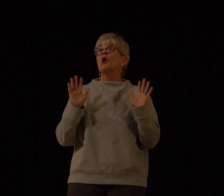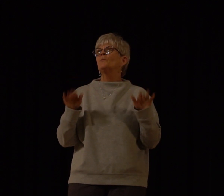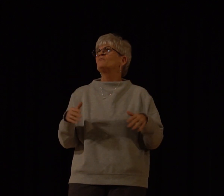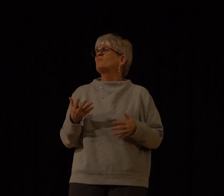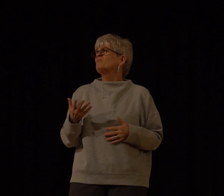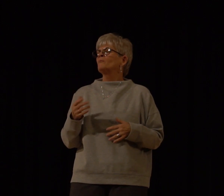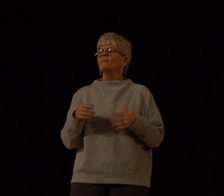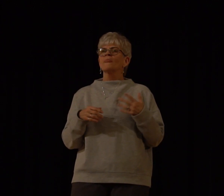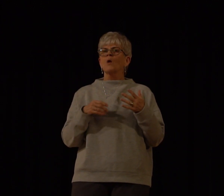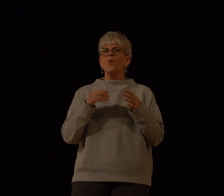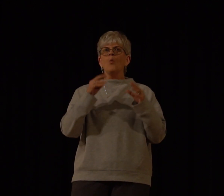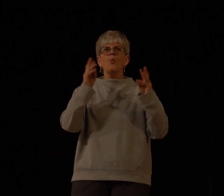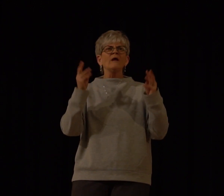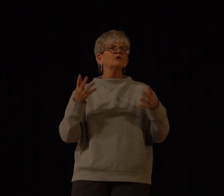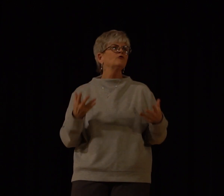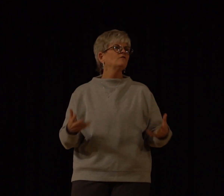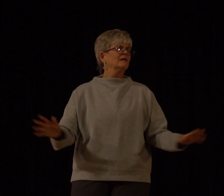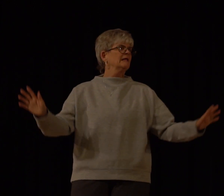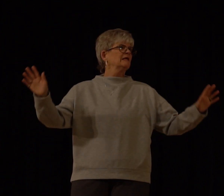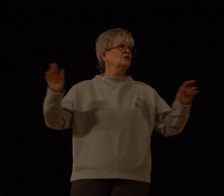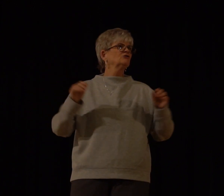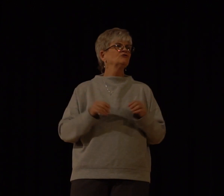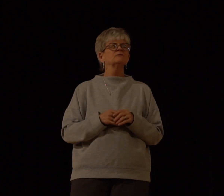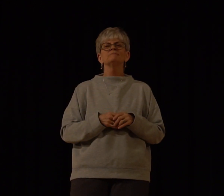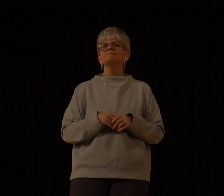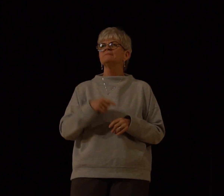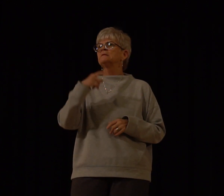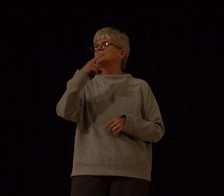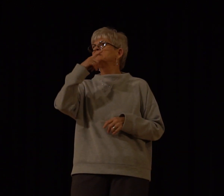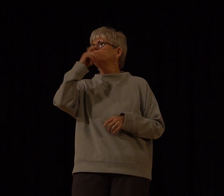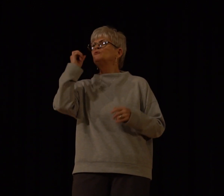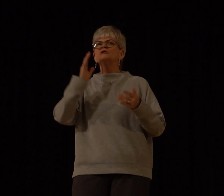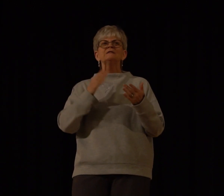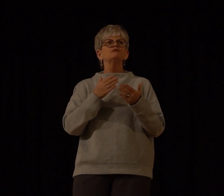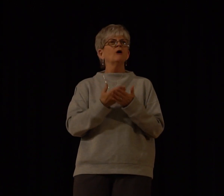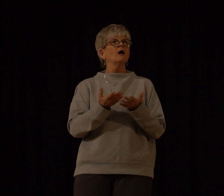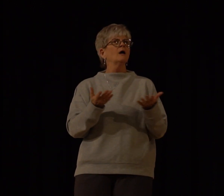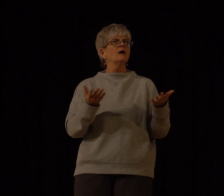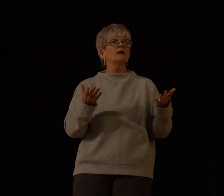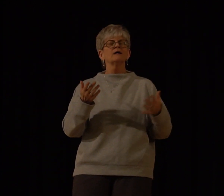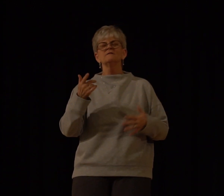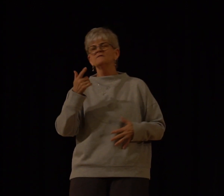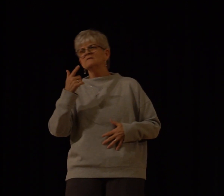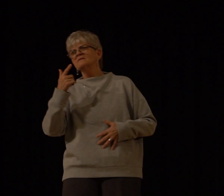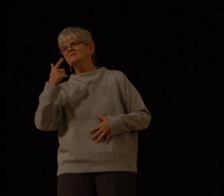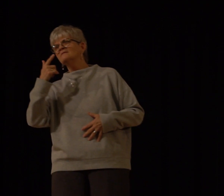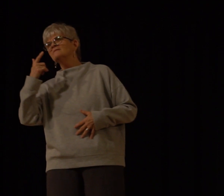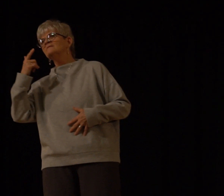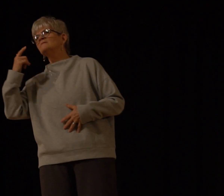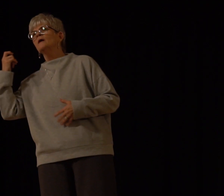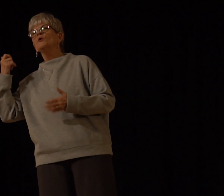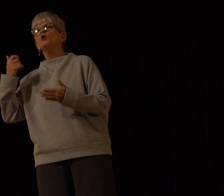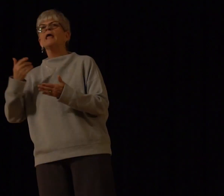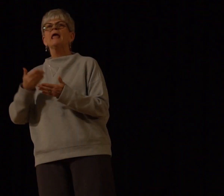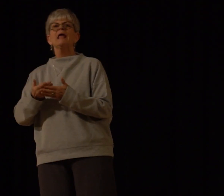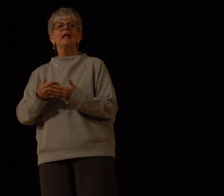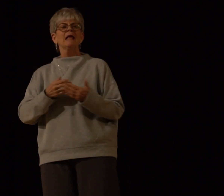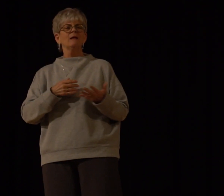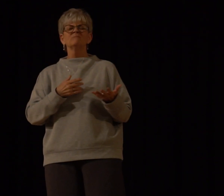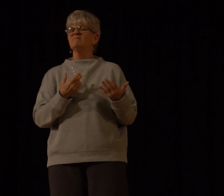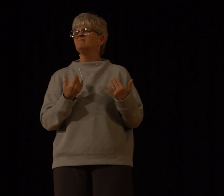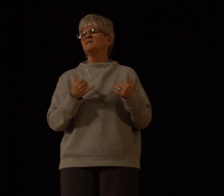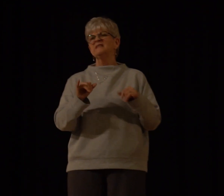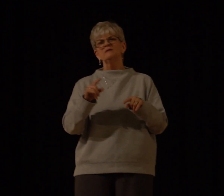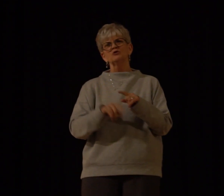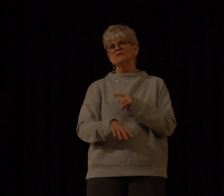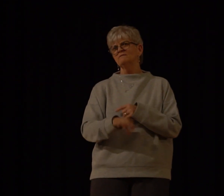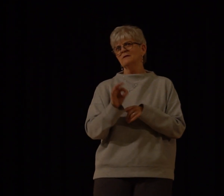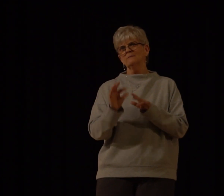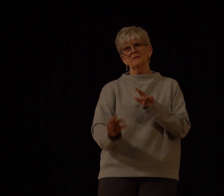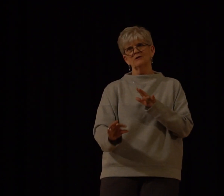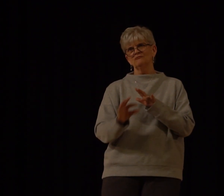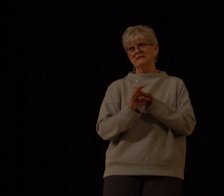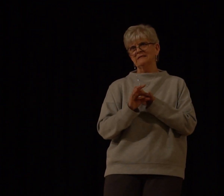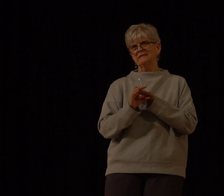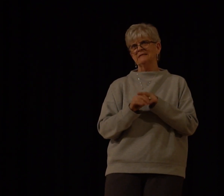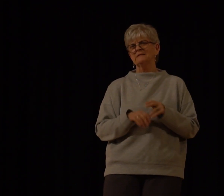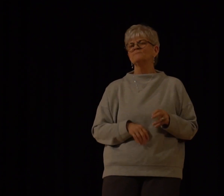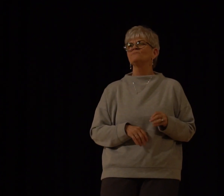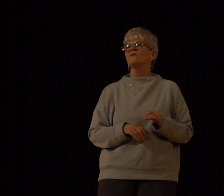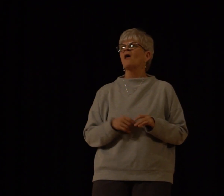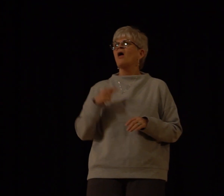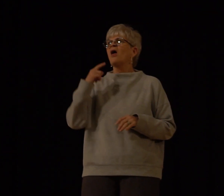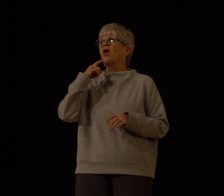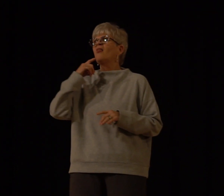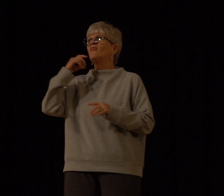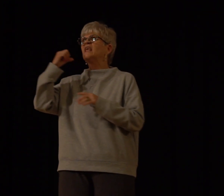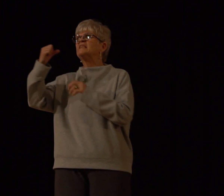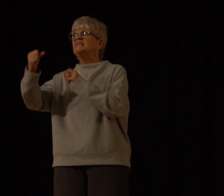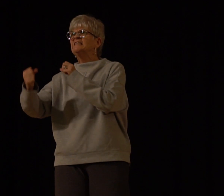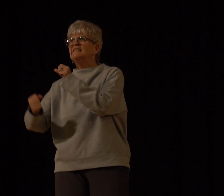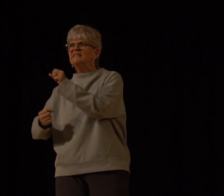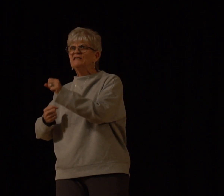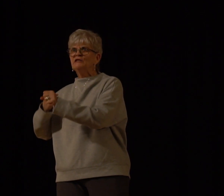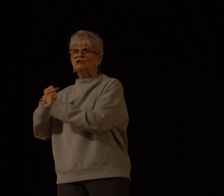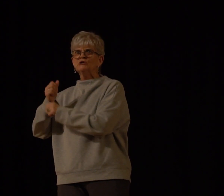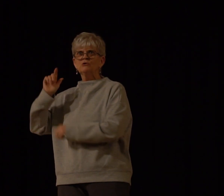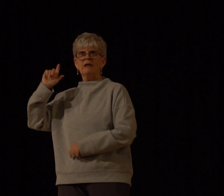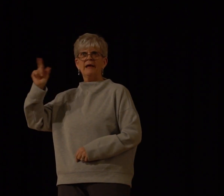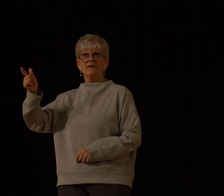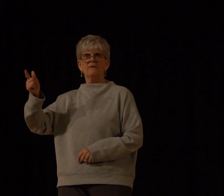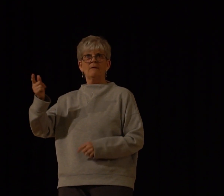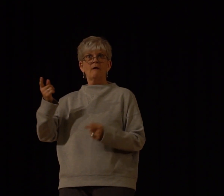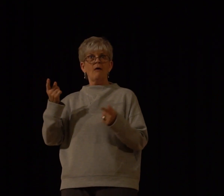experience for me. Winter was over, spring came, summer arrived. I still couldn't find that ring.